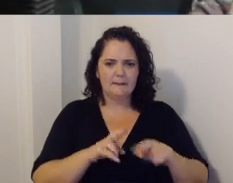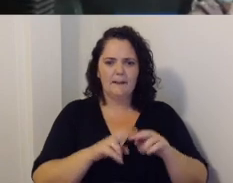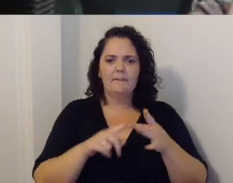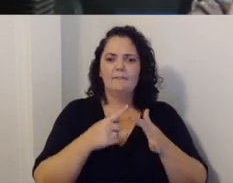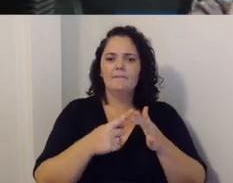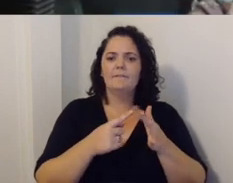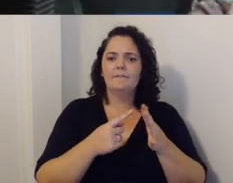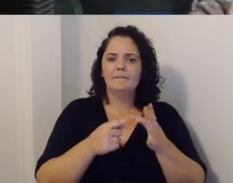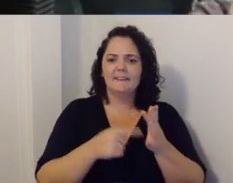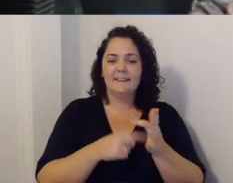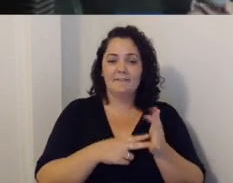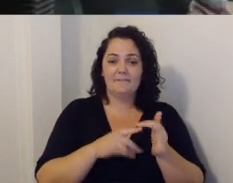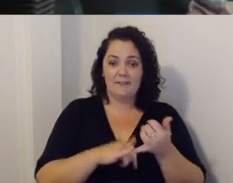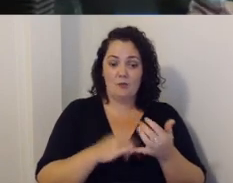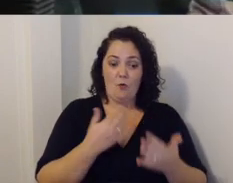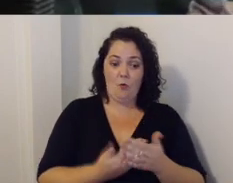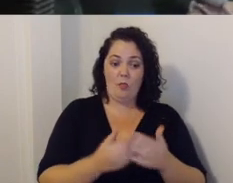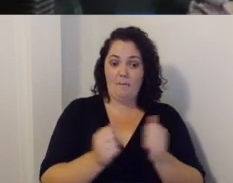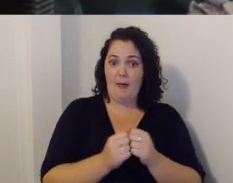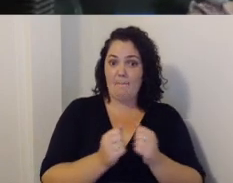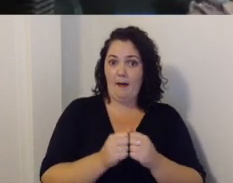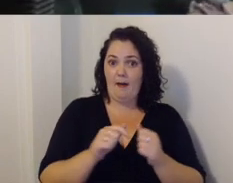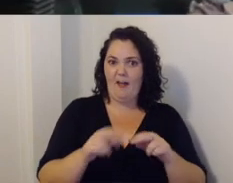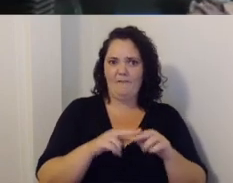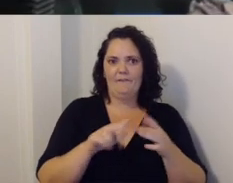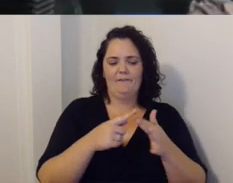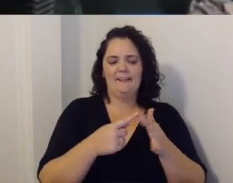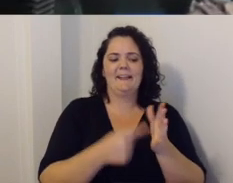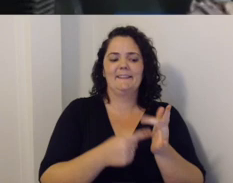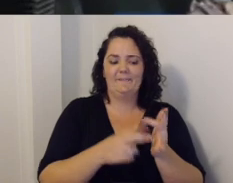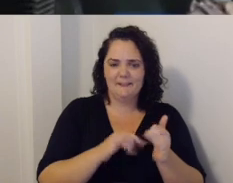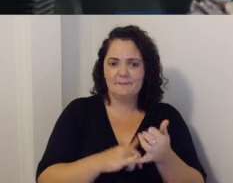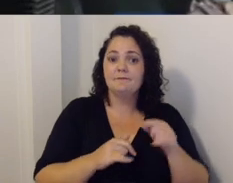studio down at South Bank and there is just a cloud of fixative where students are spraying it